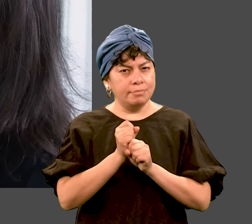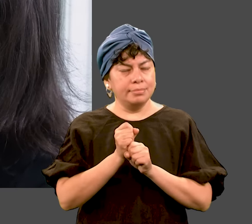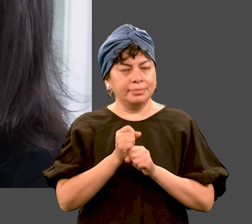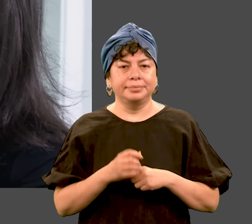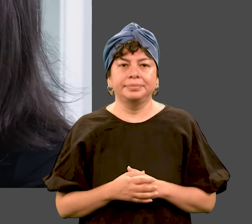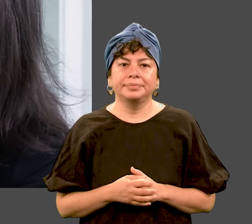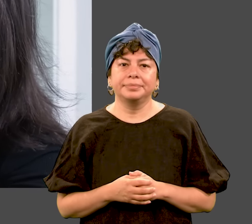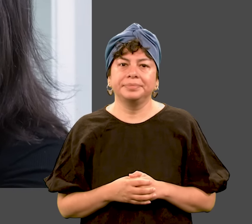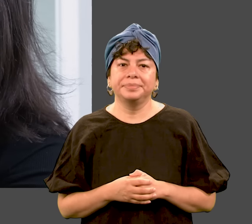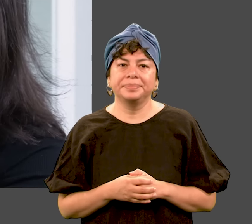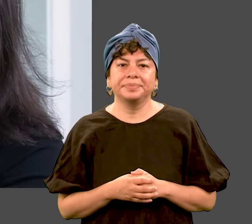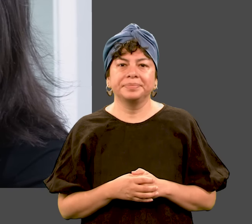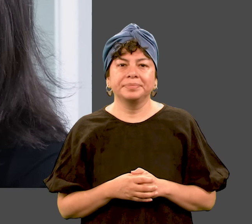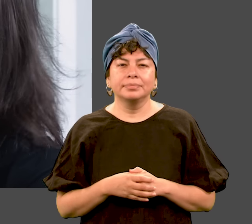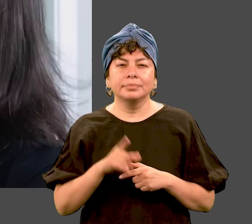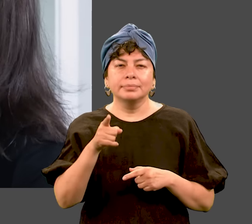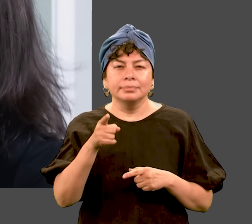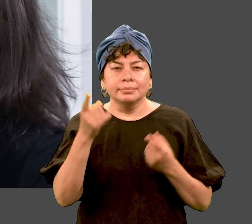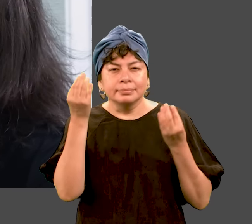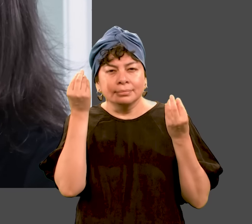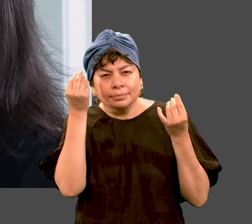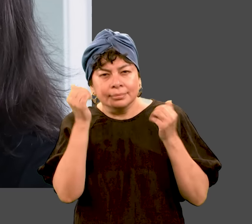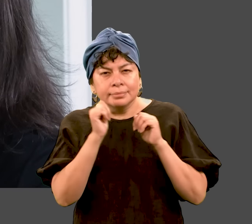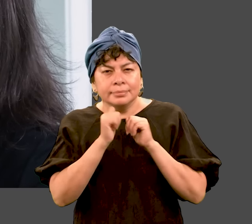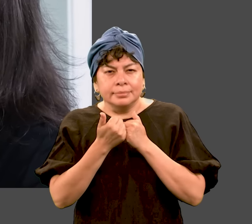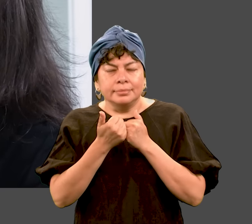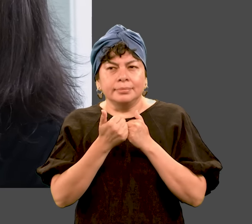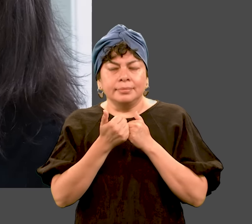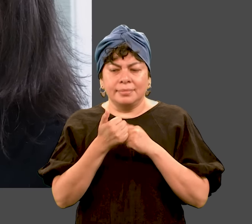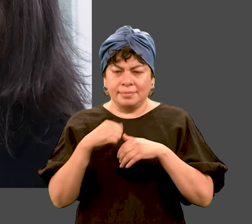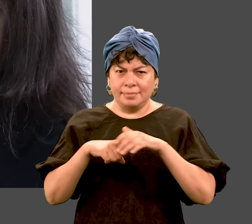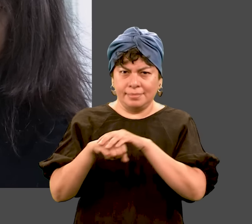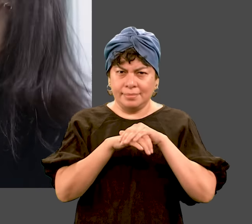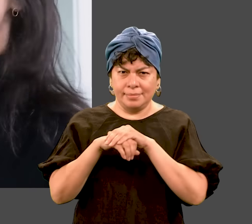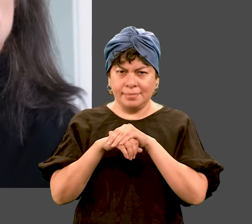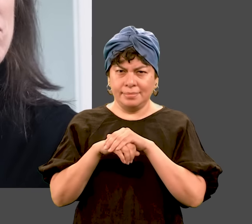If you think about how a person may tactically access ASL,